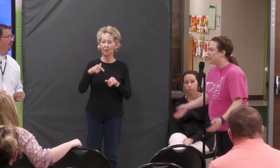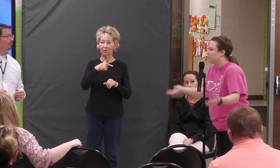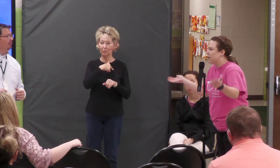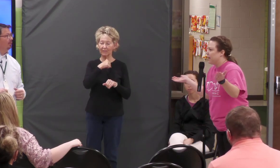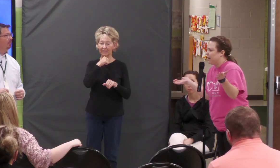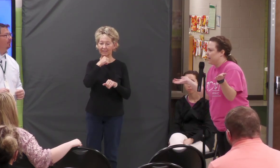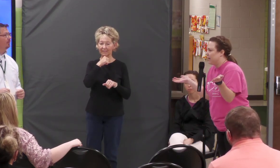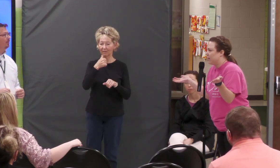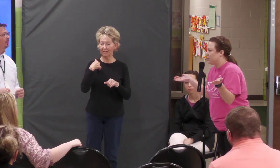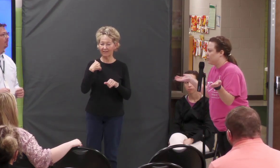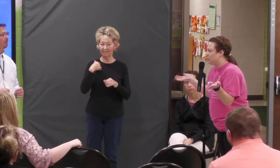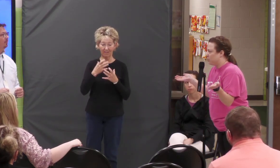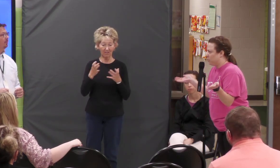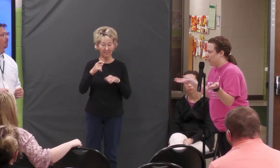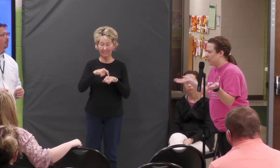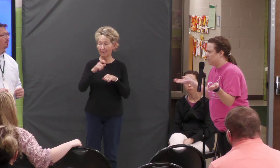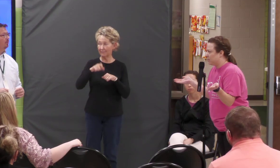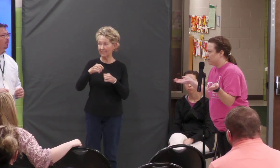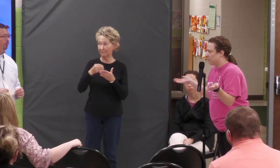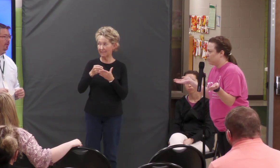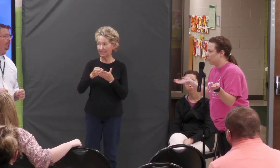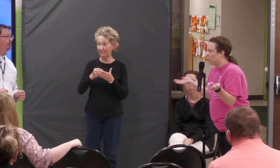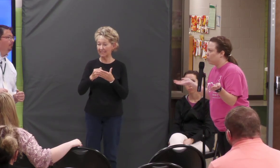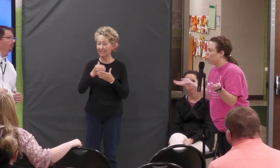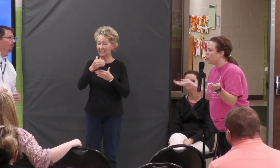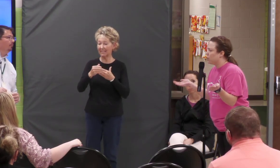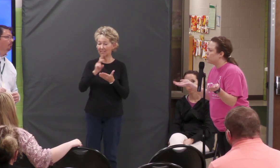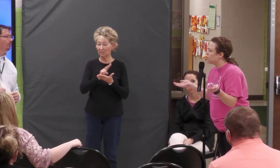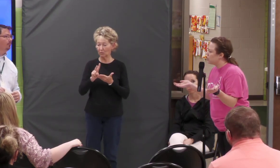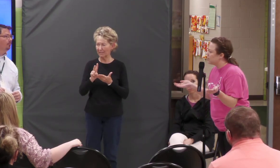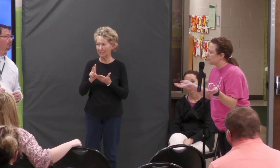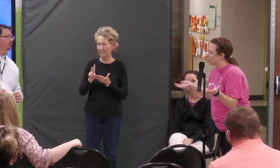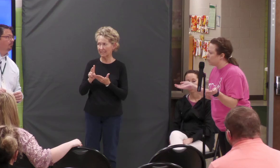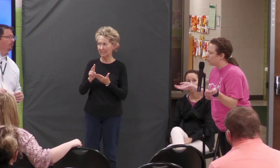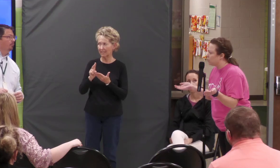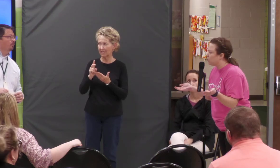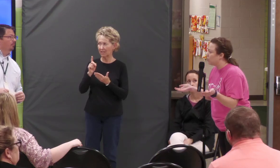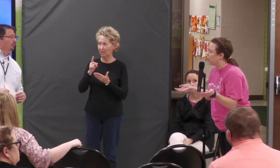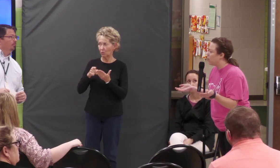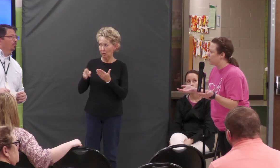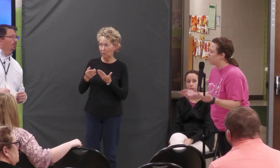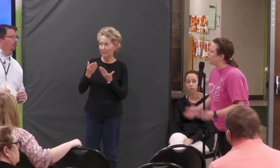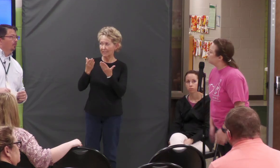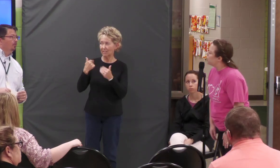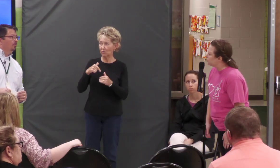need money in the next two weeks okay what do you suggest that we do who do we contact and what